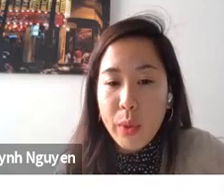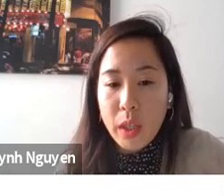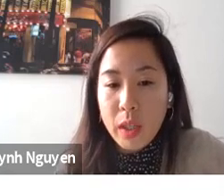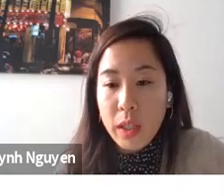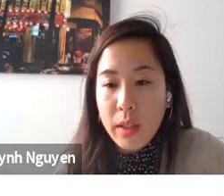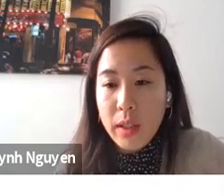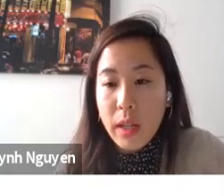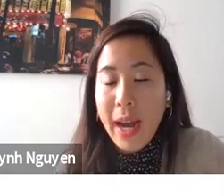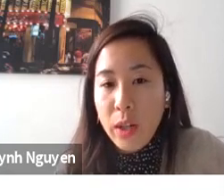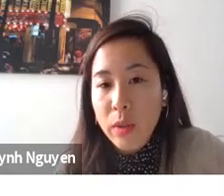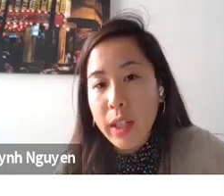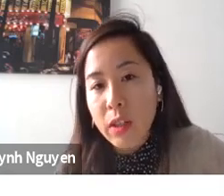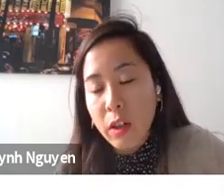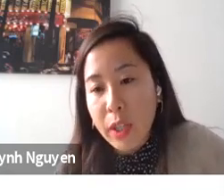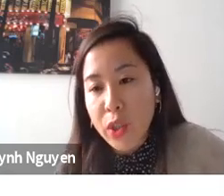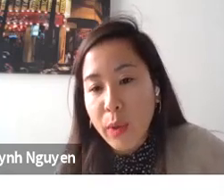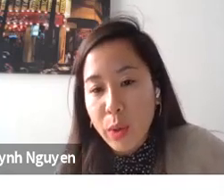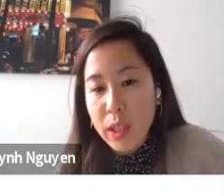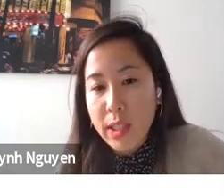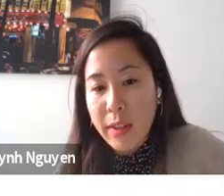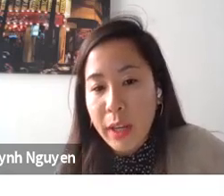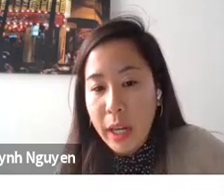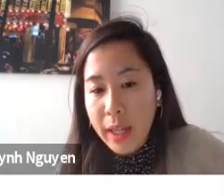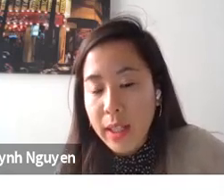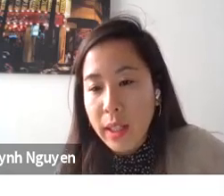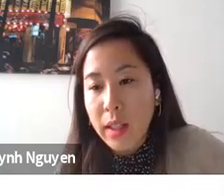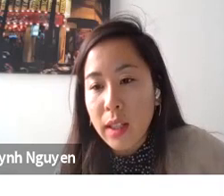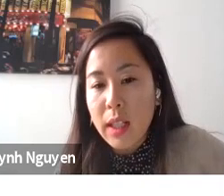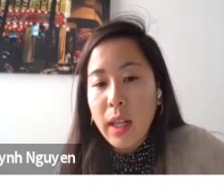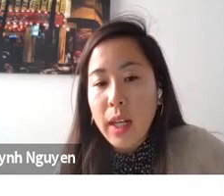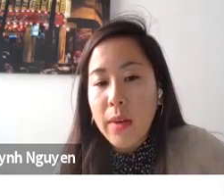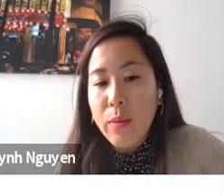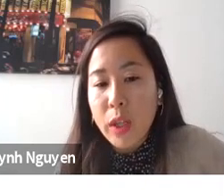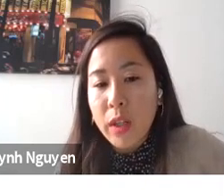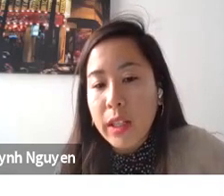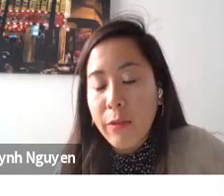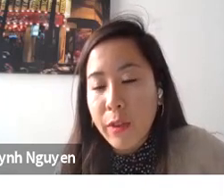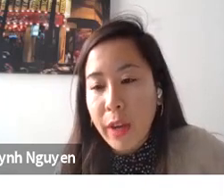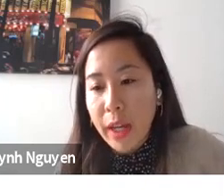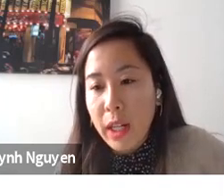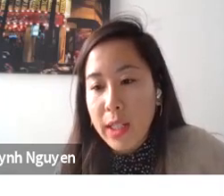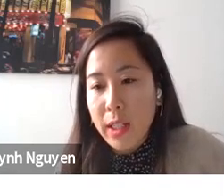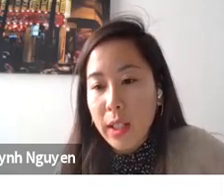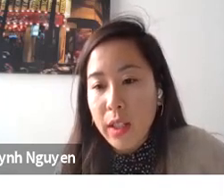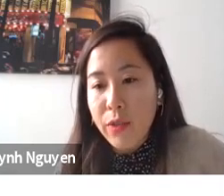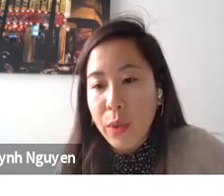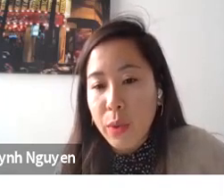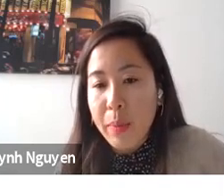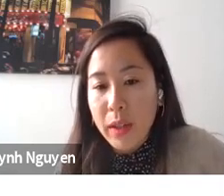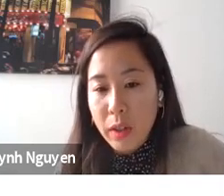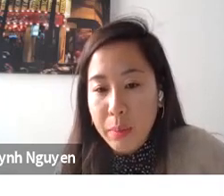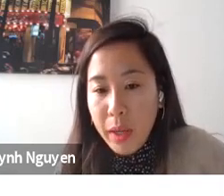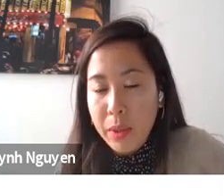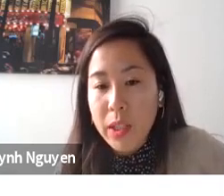We are in collaboration with UNICEF and IDA. We're currently finalizing a few background papers